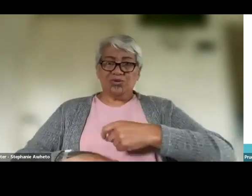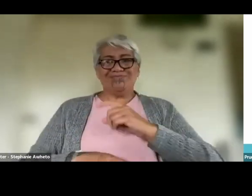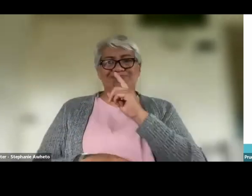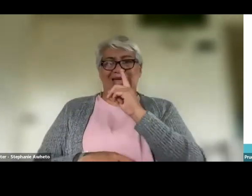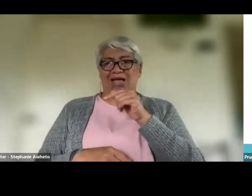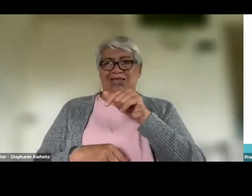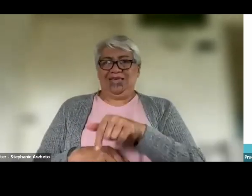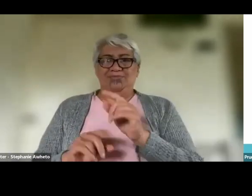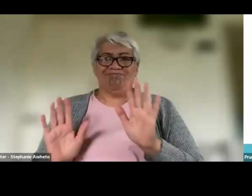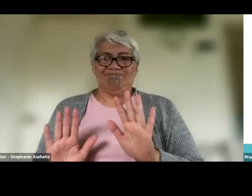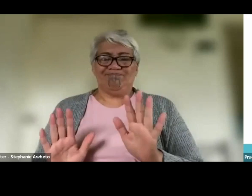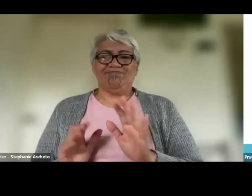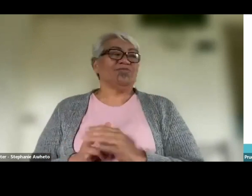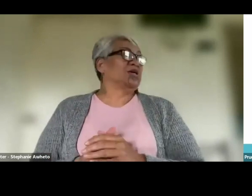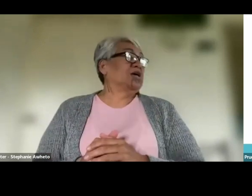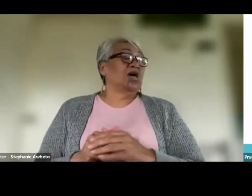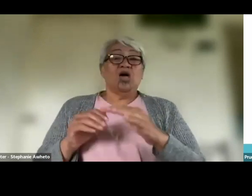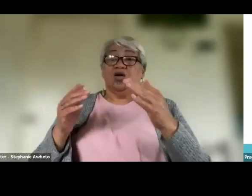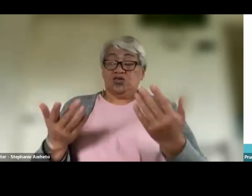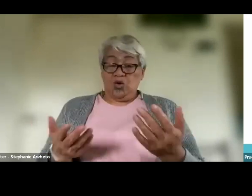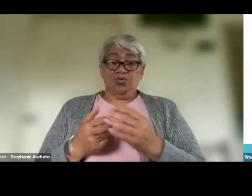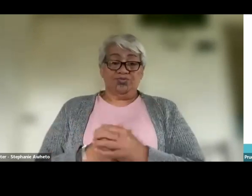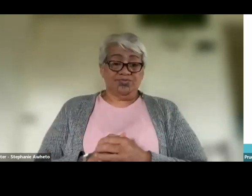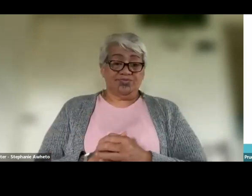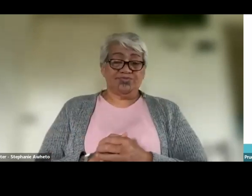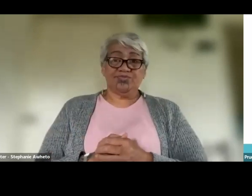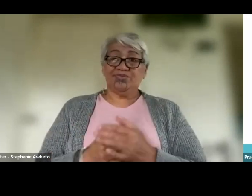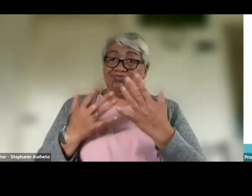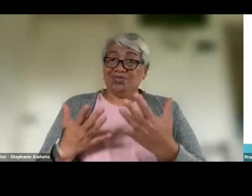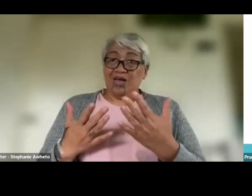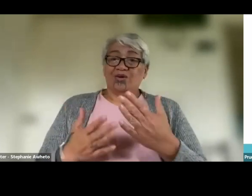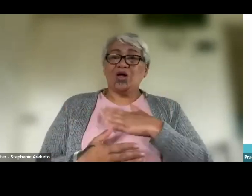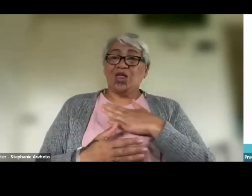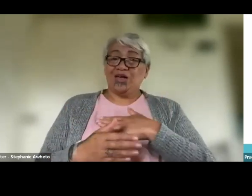So without any further ado, I would like to introduce Paula,